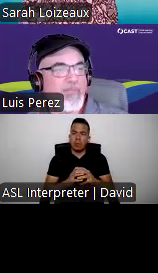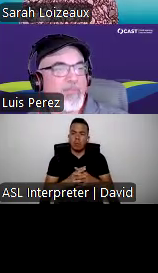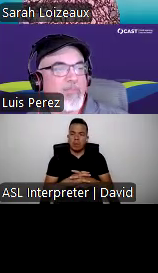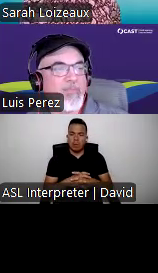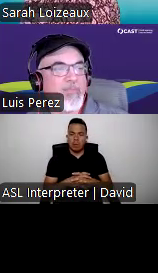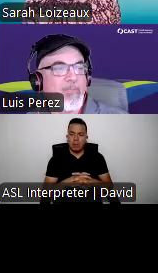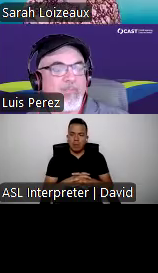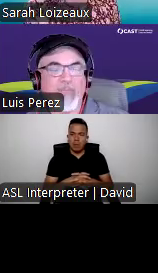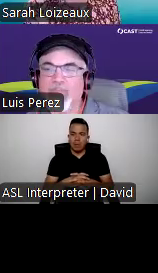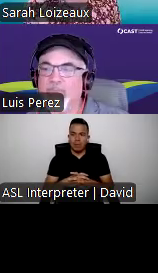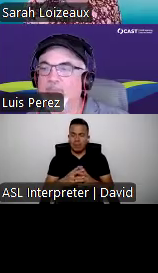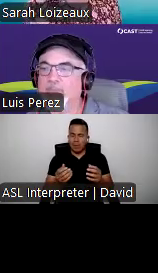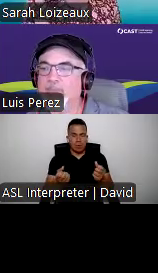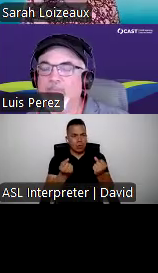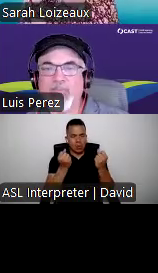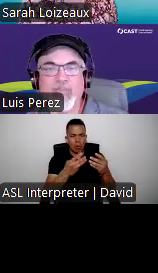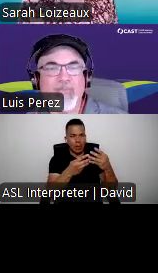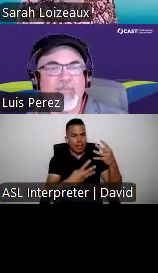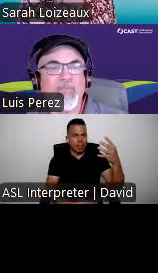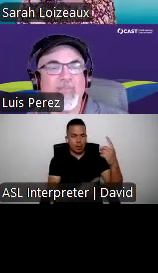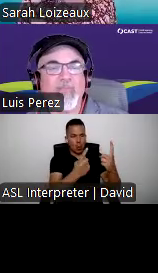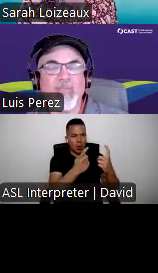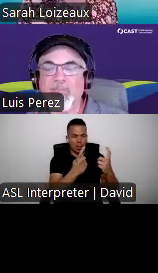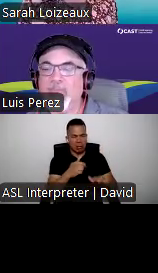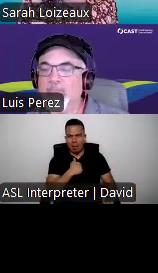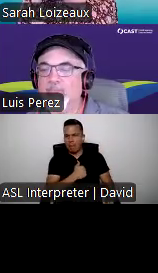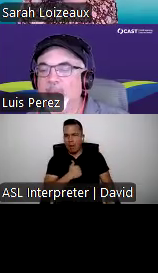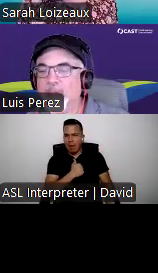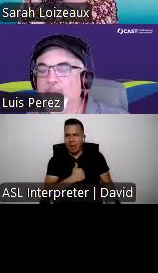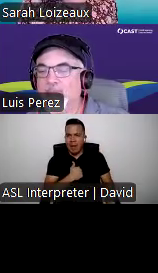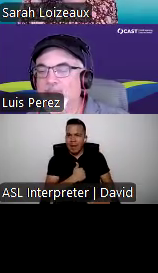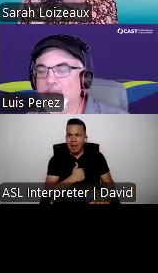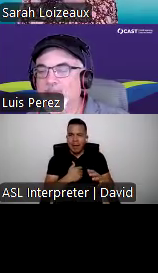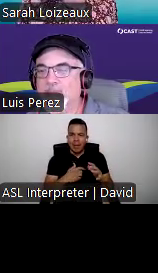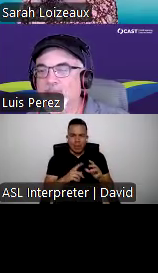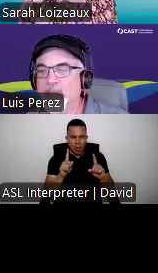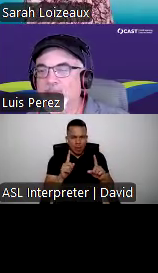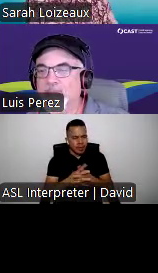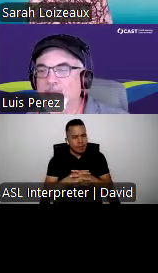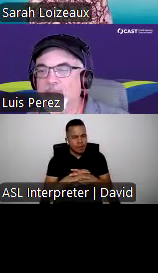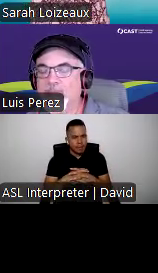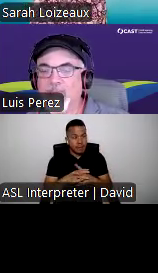There's just so many good questions. I apologize for taking a while here. Oh, here's a good one.